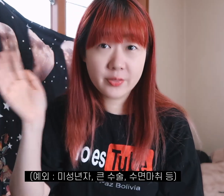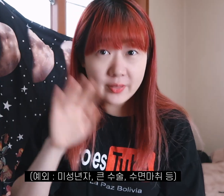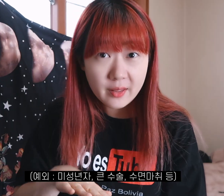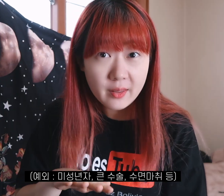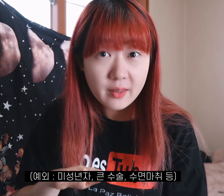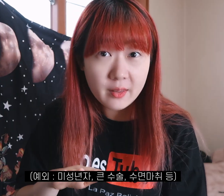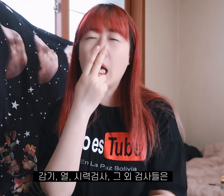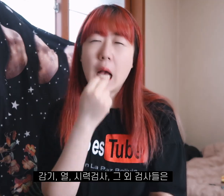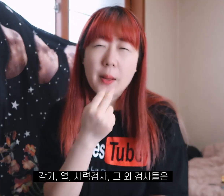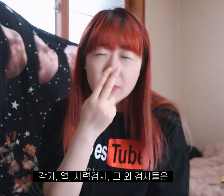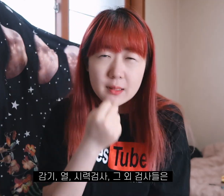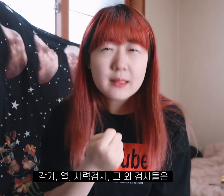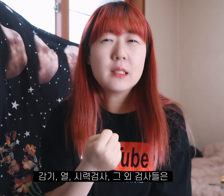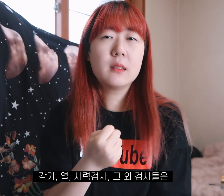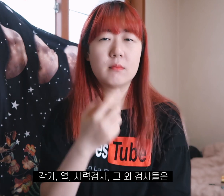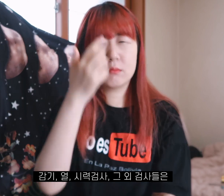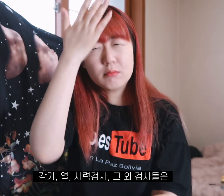(exception, minor, major surgery, sedation, etc.),